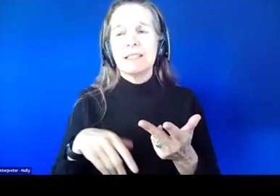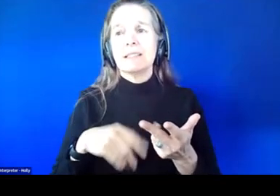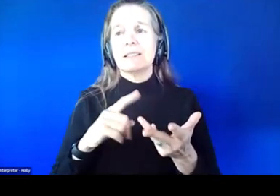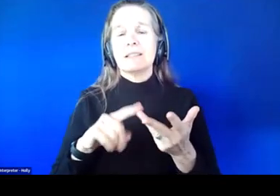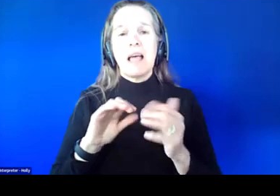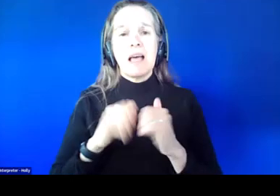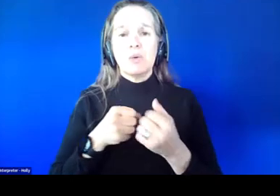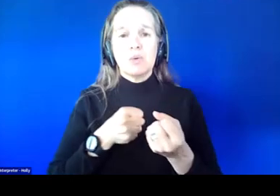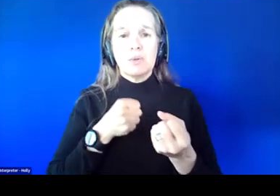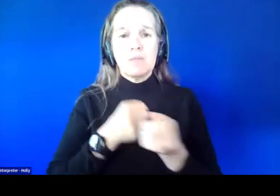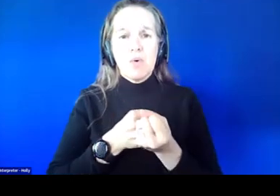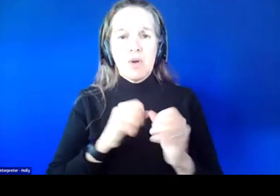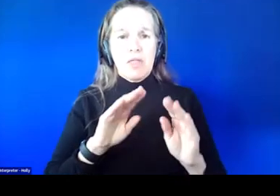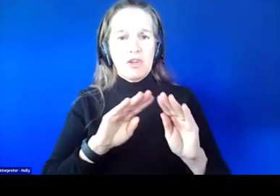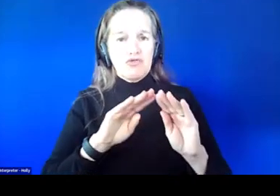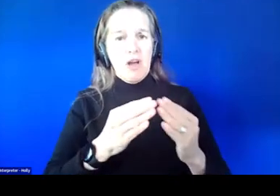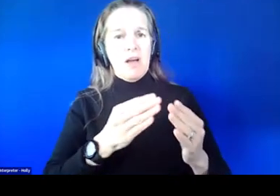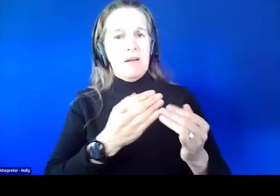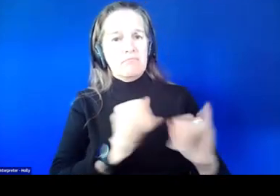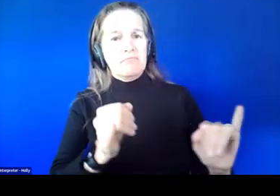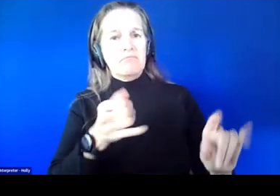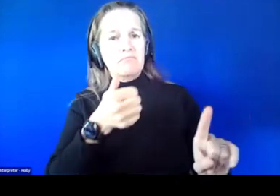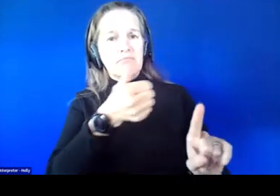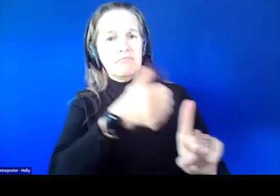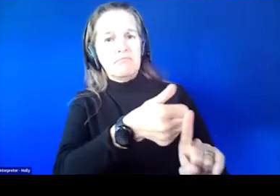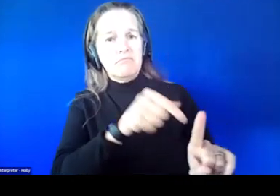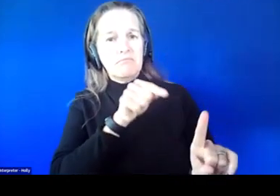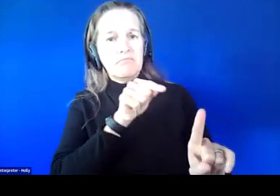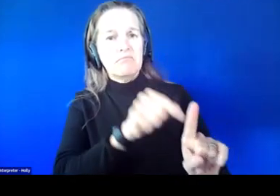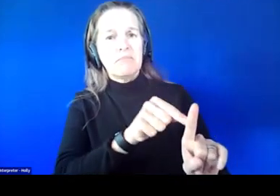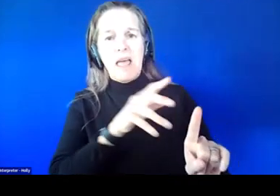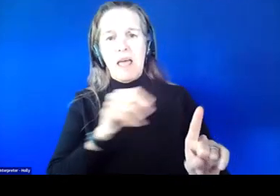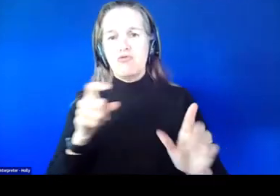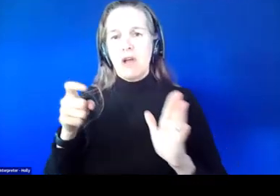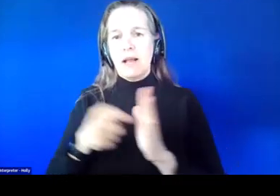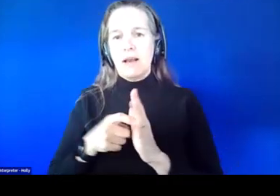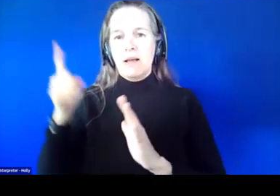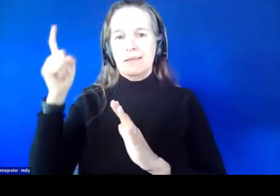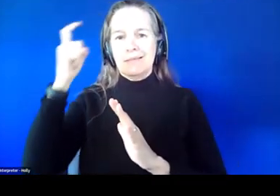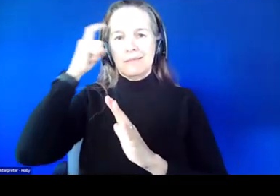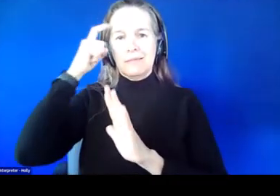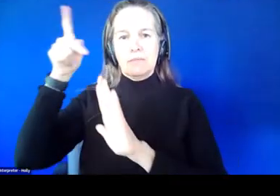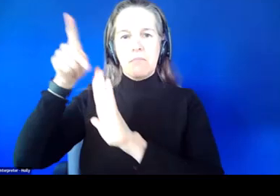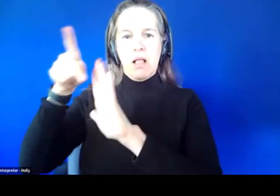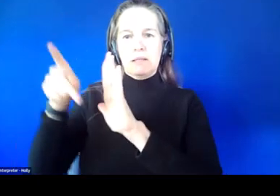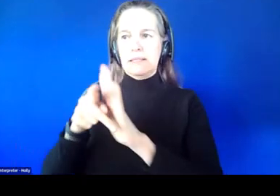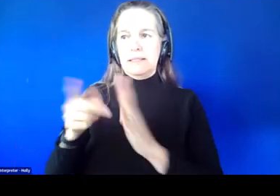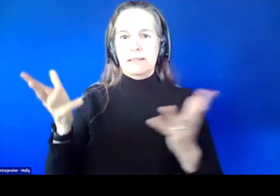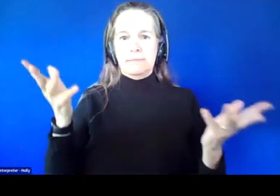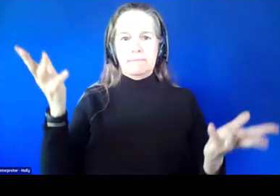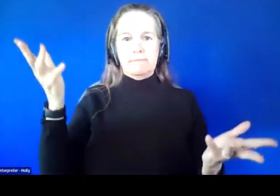sovereignty, while also recognizing those policies, you know, everything kind of